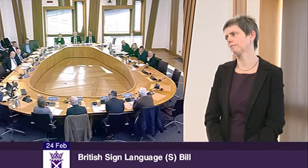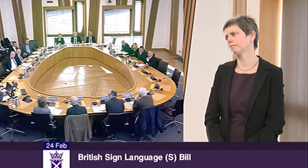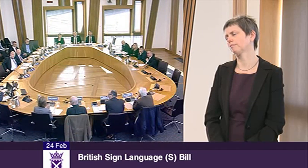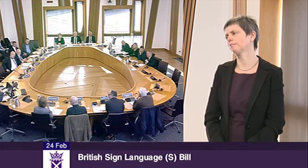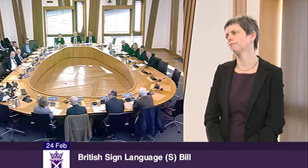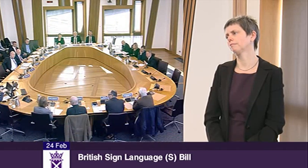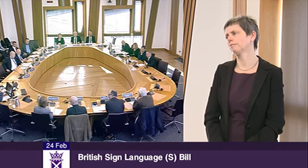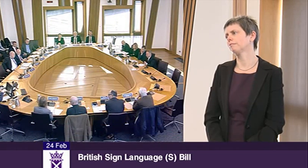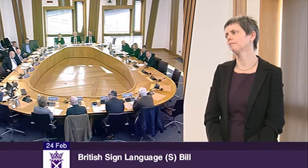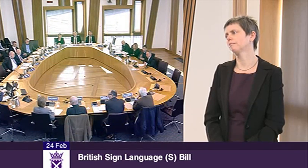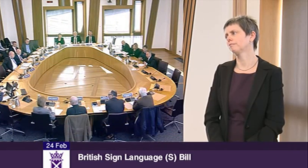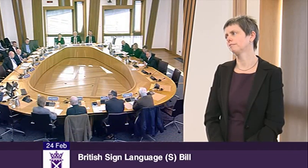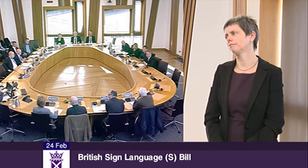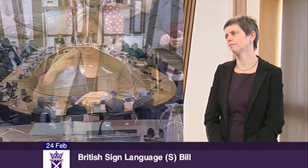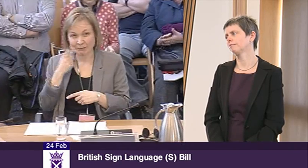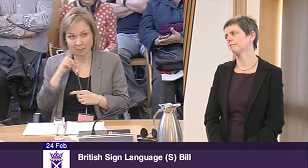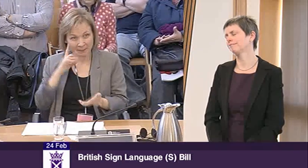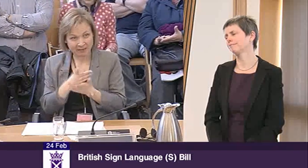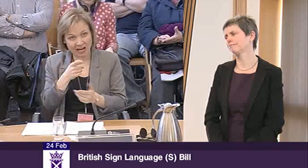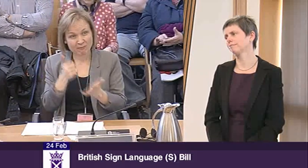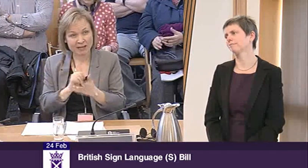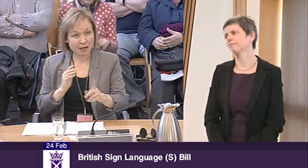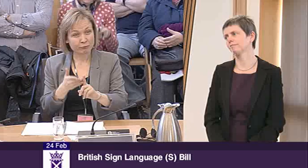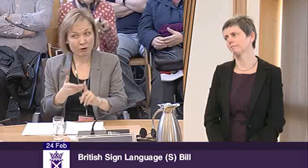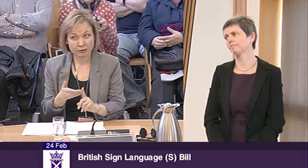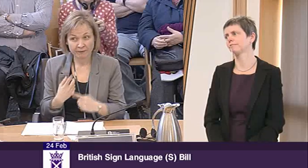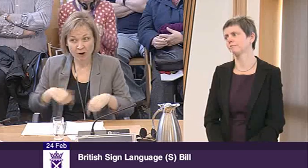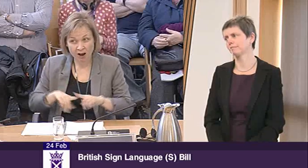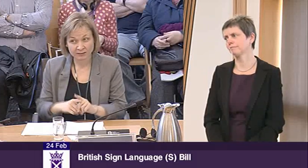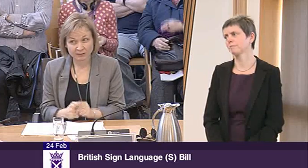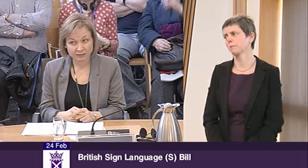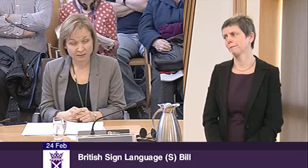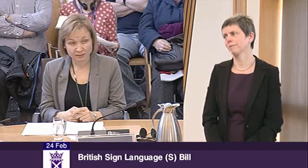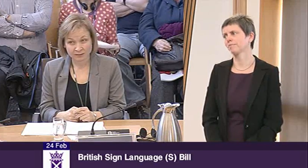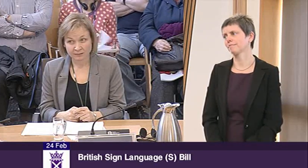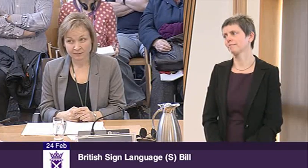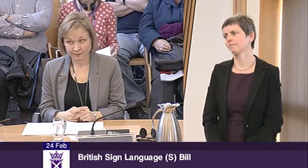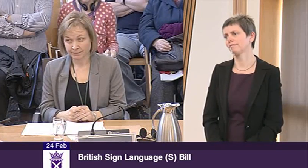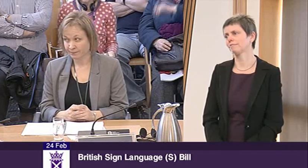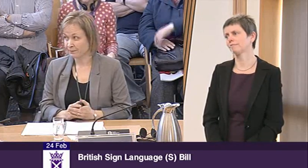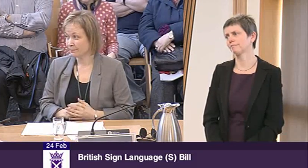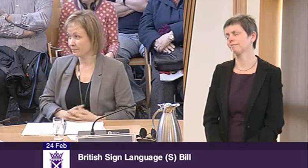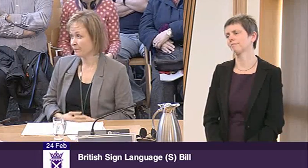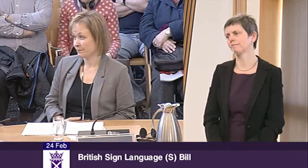Carly Brownlie: That is why you have had a lot of submissions on Facebook from deaf people, who recognise that that is important for us.